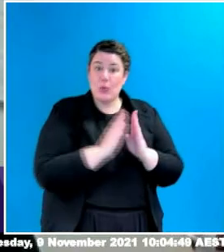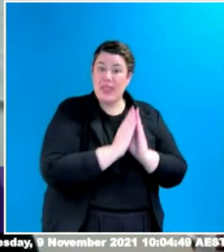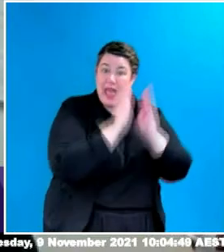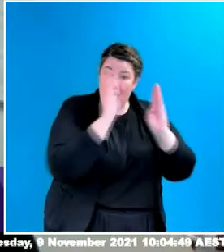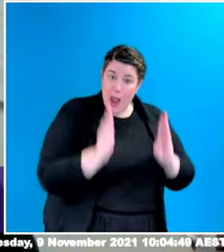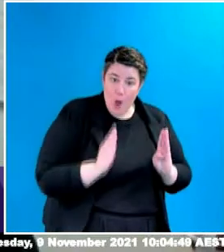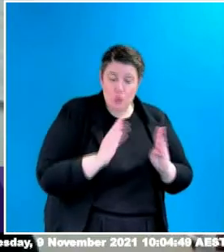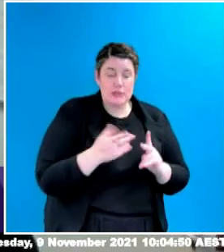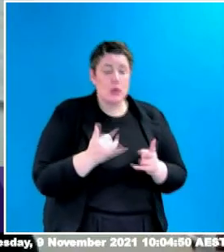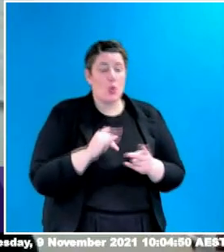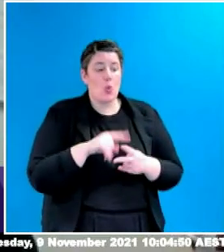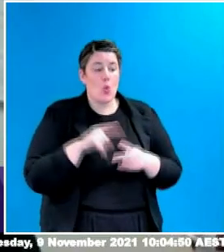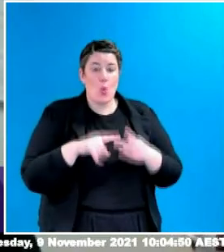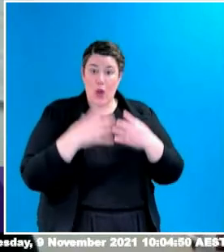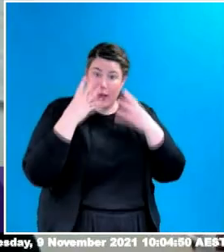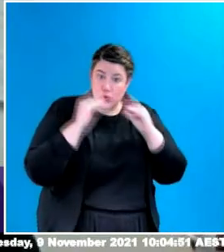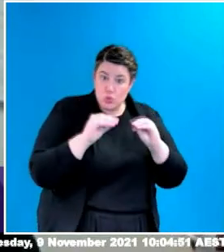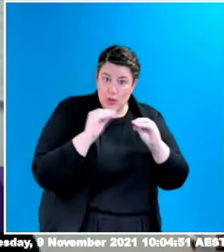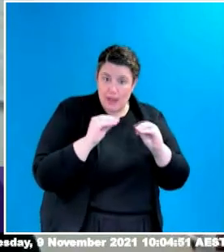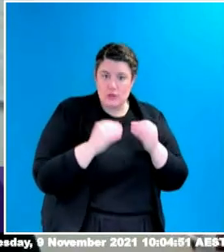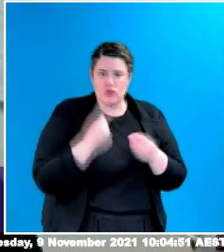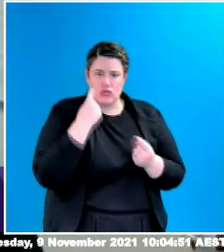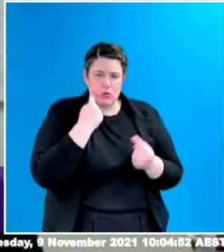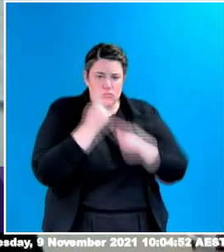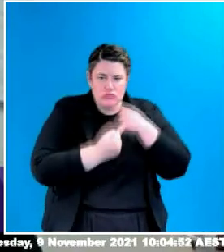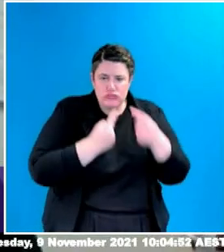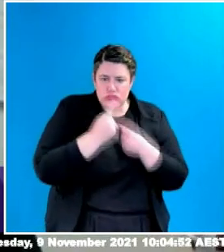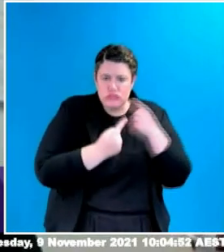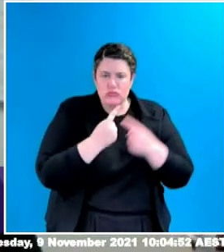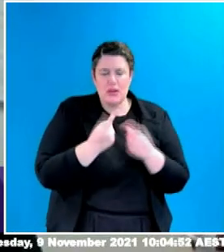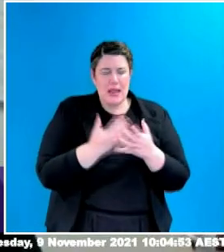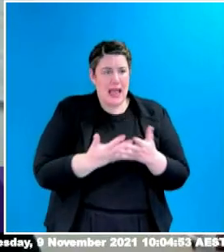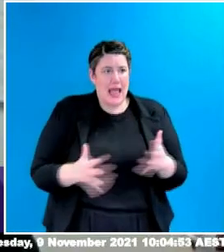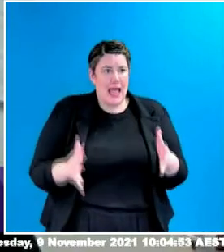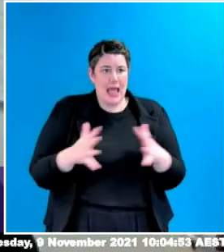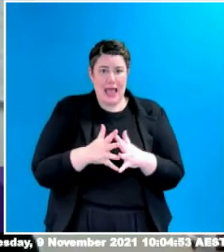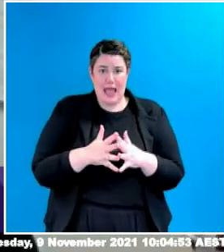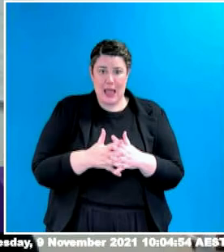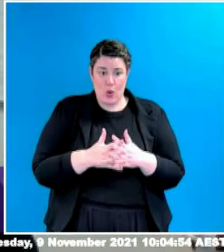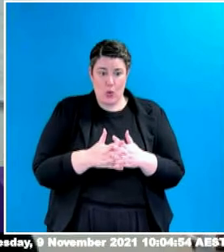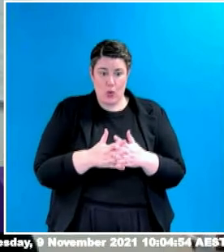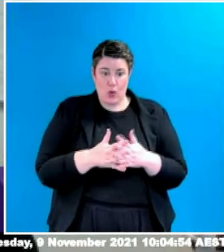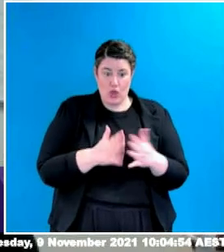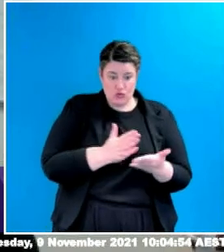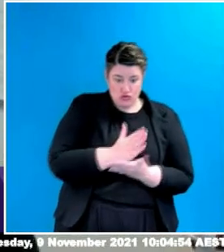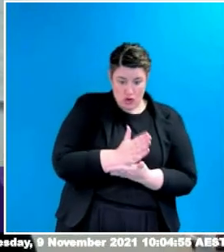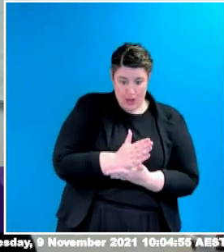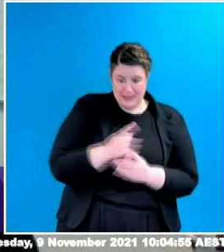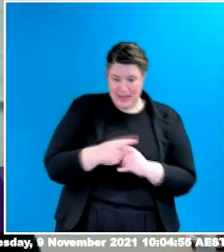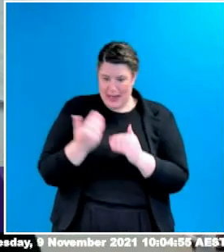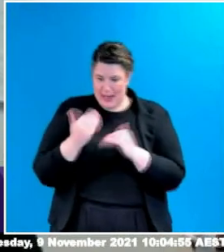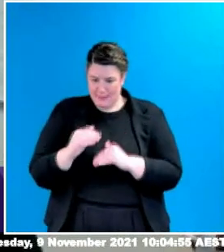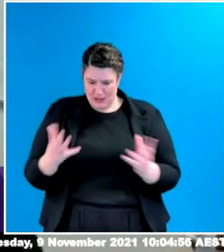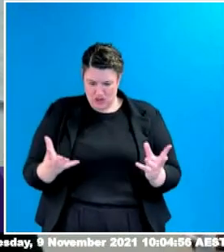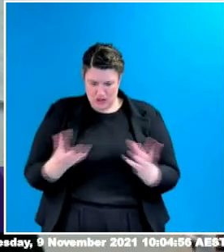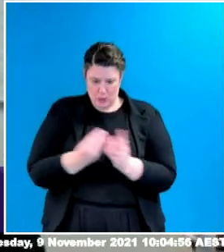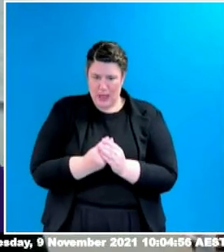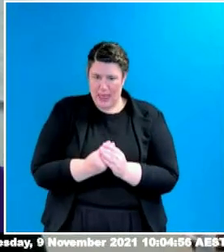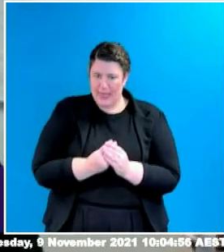trying to articulate how the rights and the limitations sit together can be difficult.